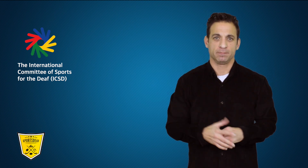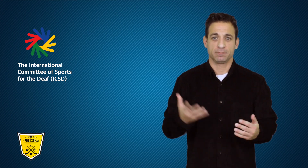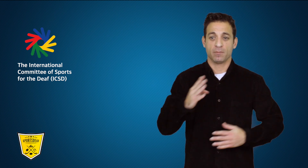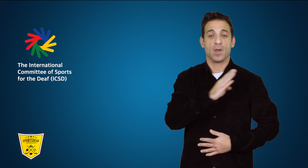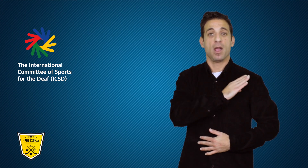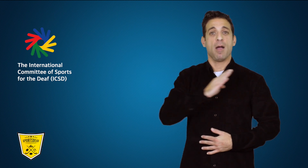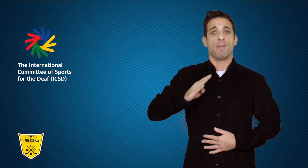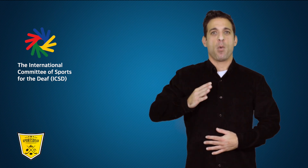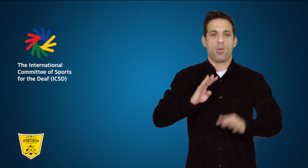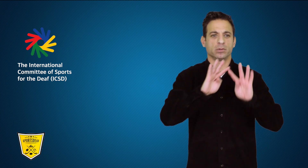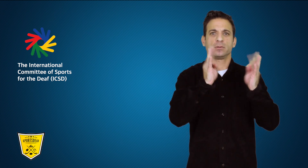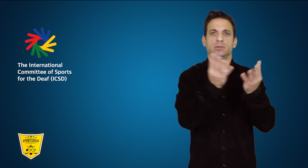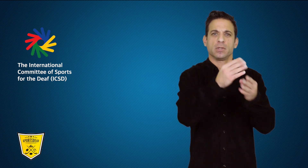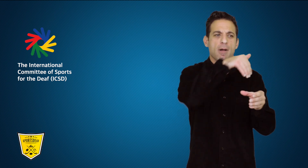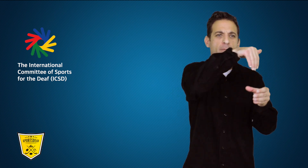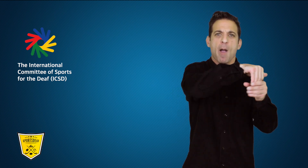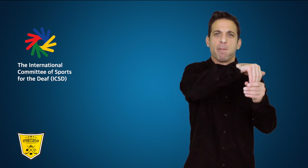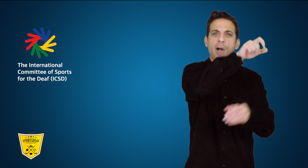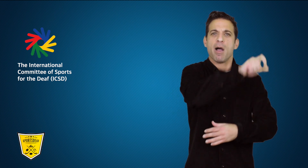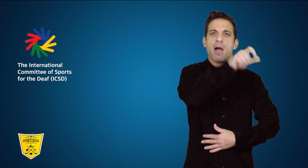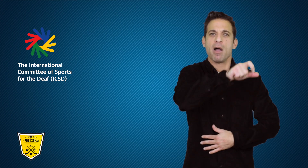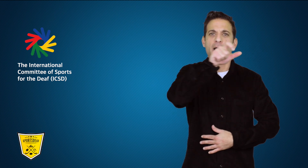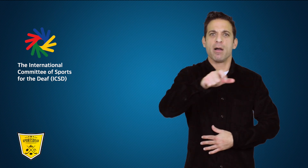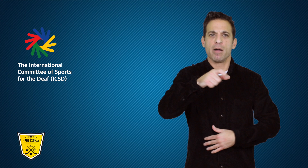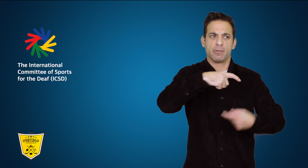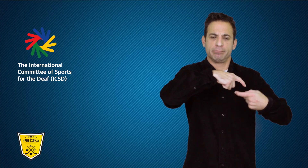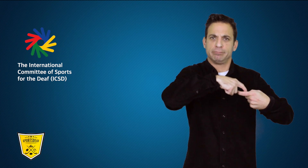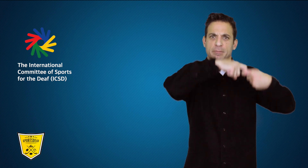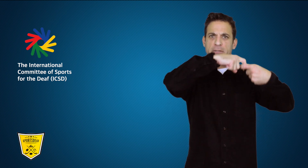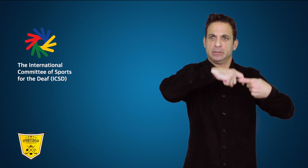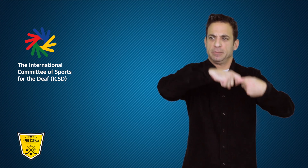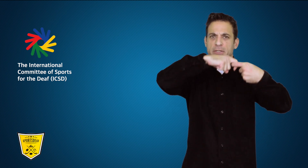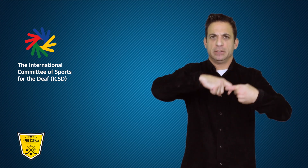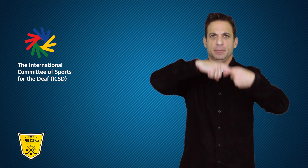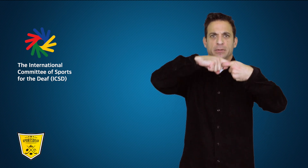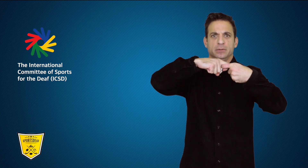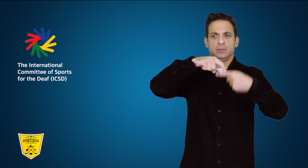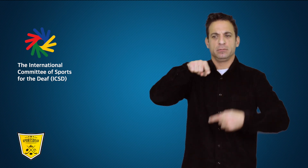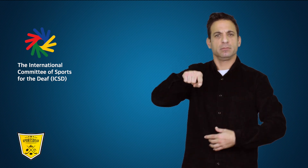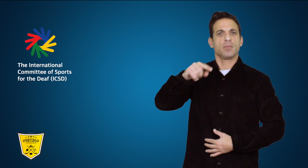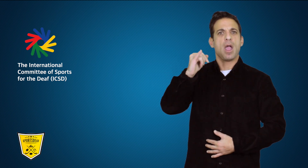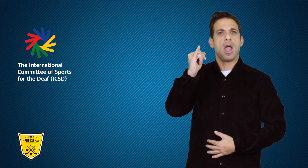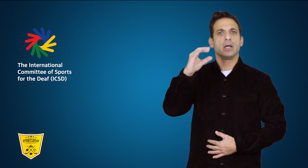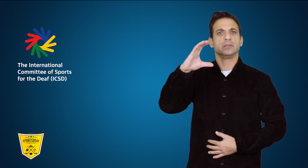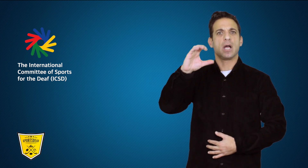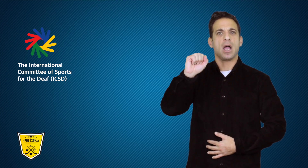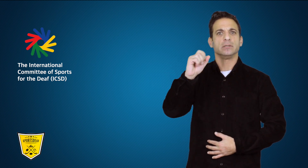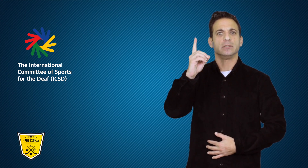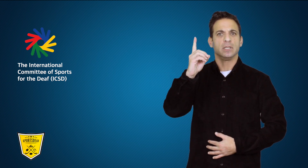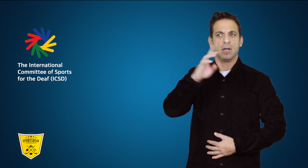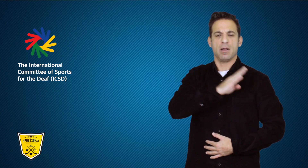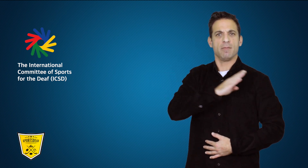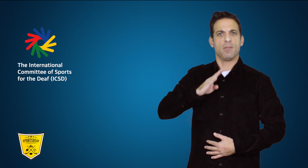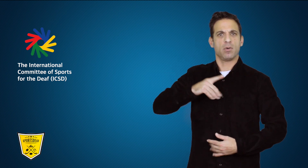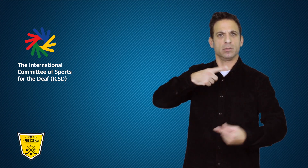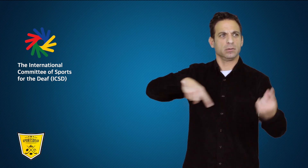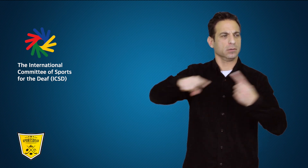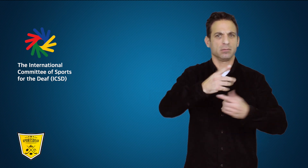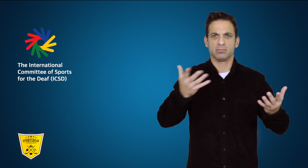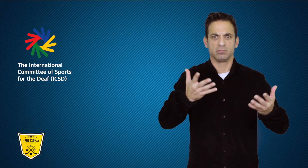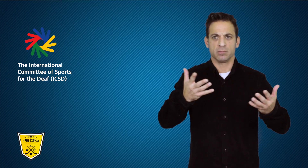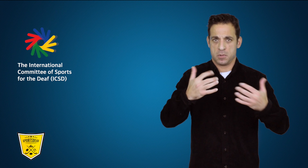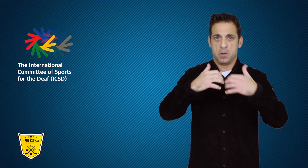When the board members were suspended from the ICSD board,